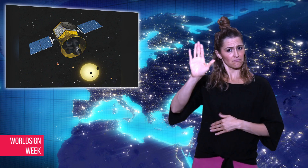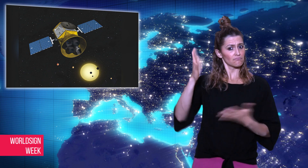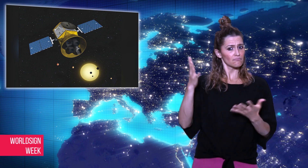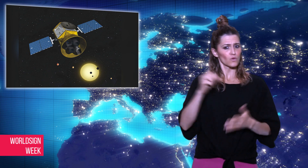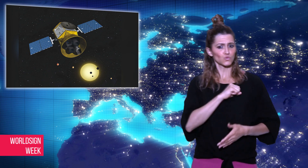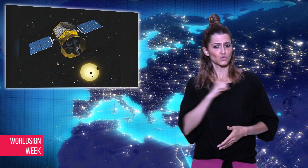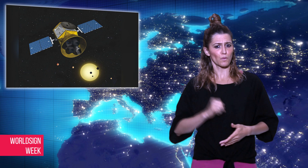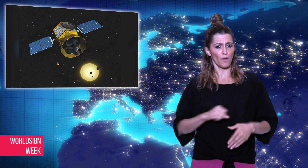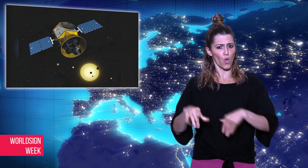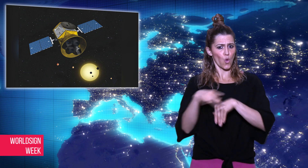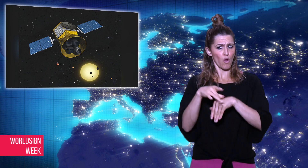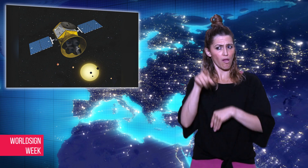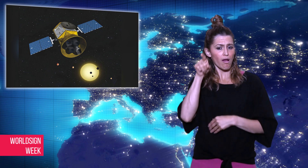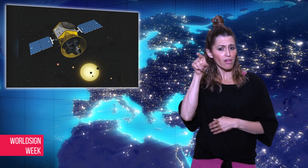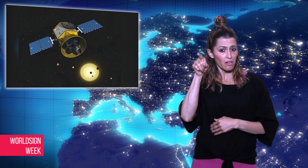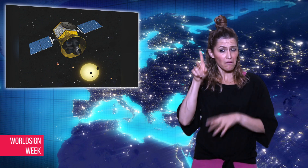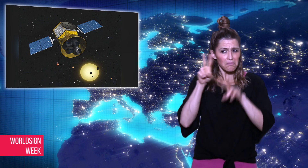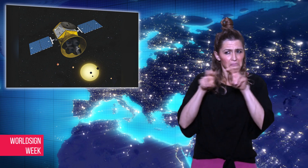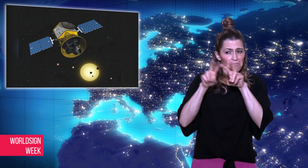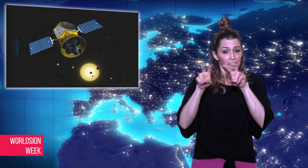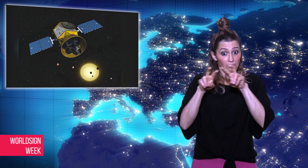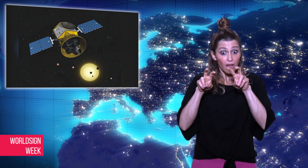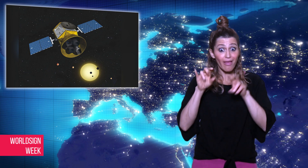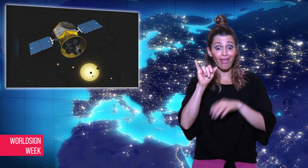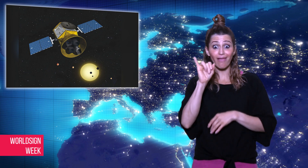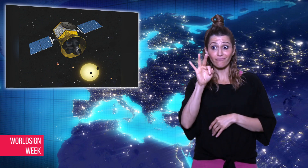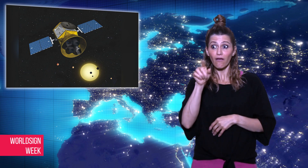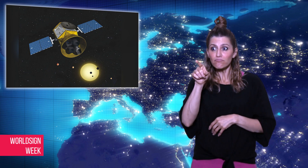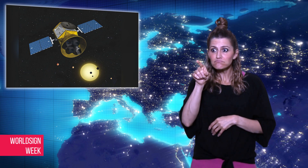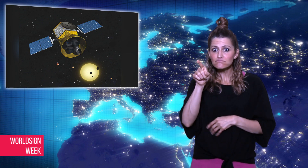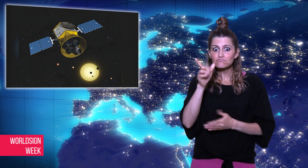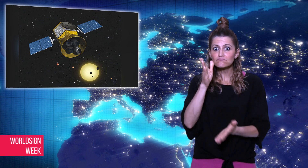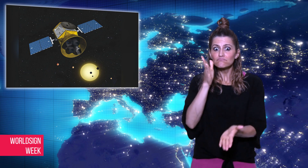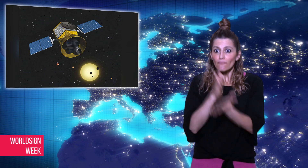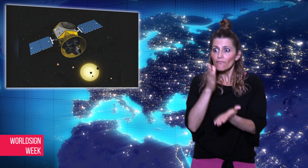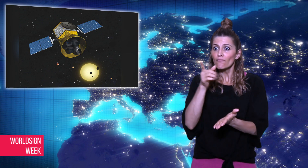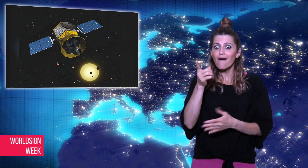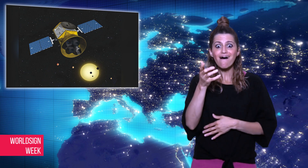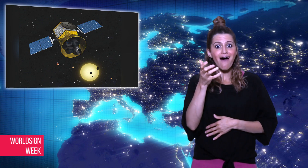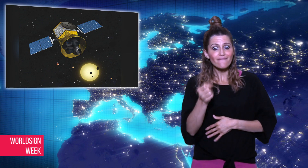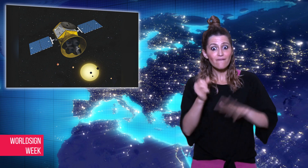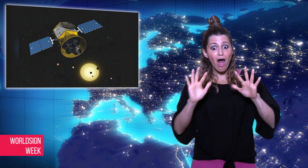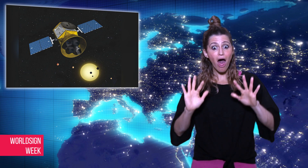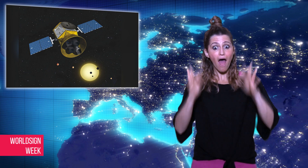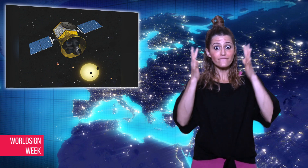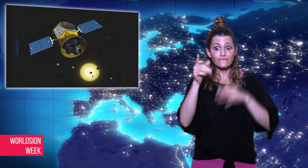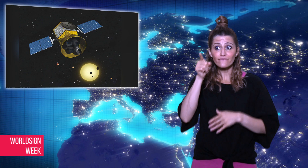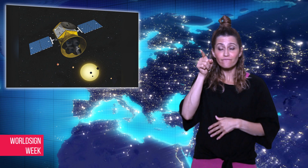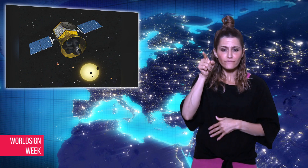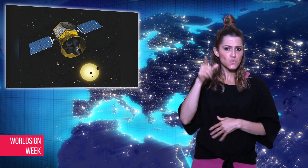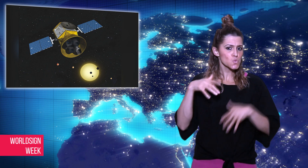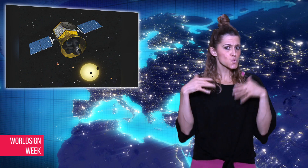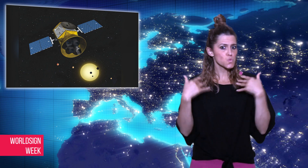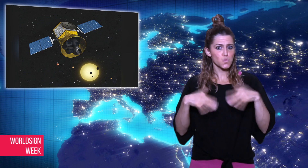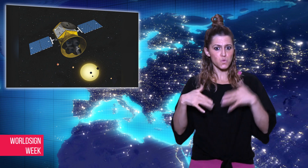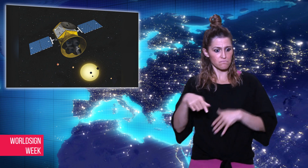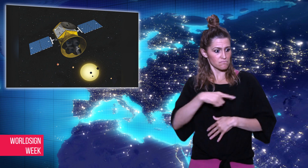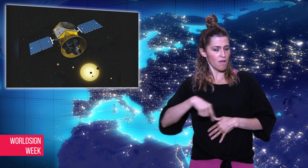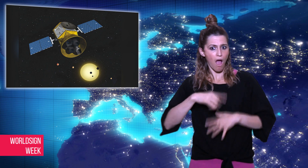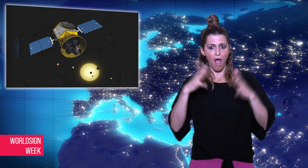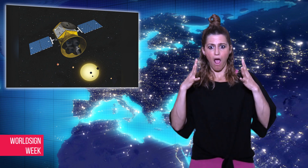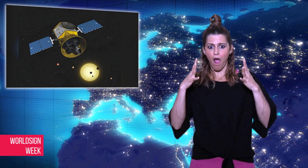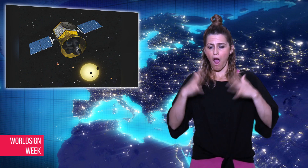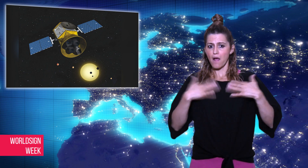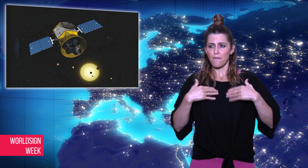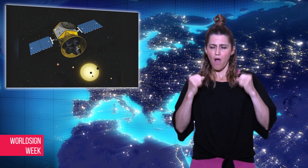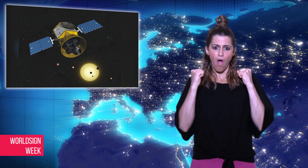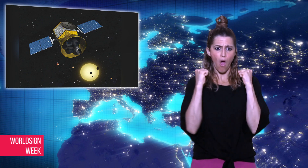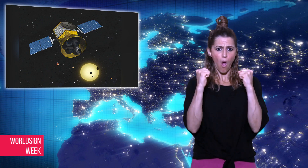If life is confirmed there, what a great